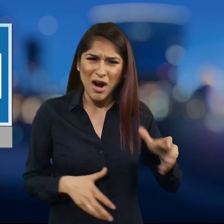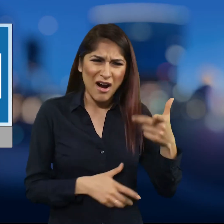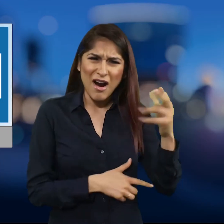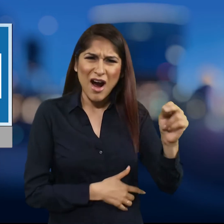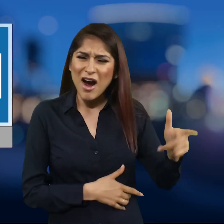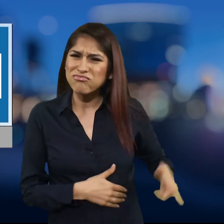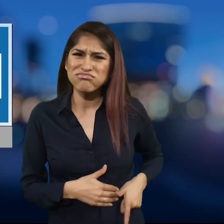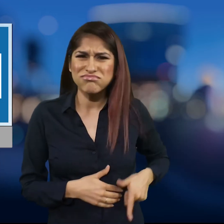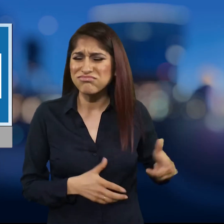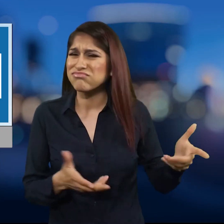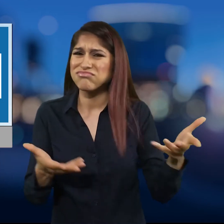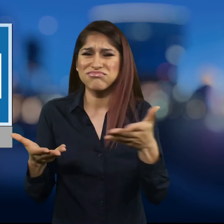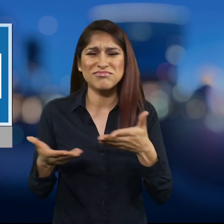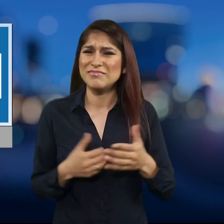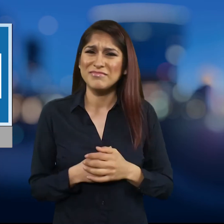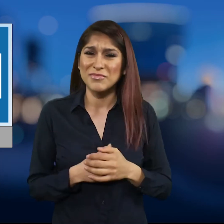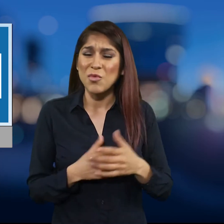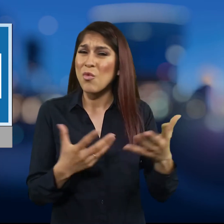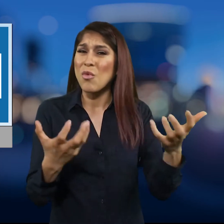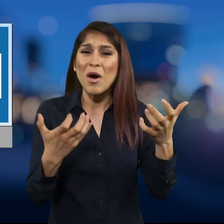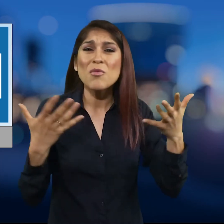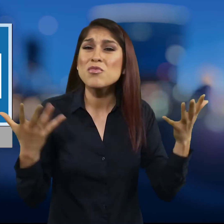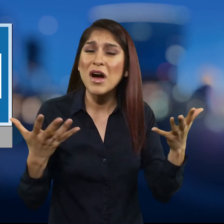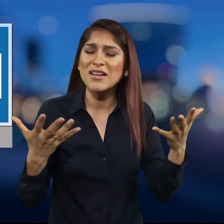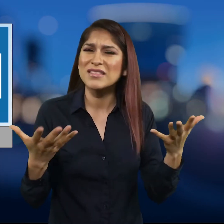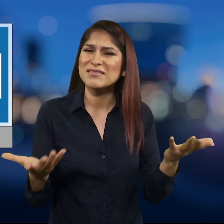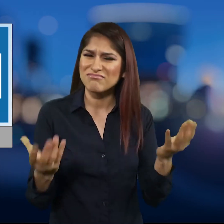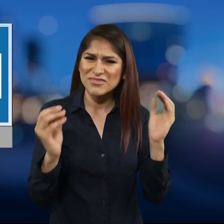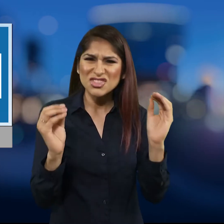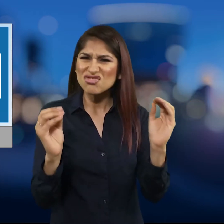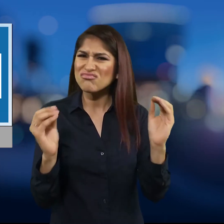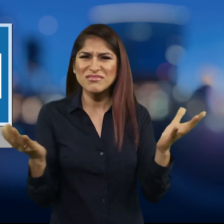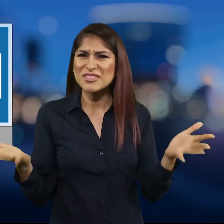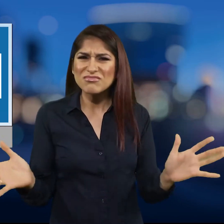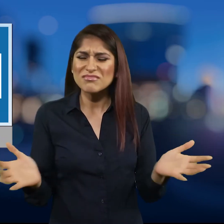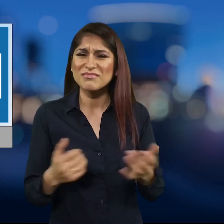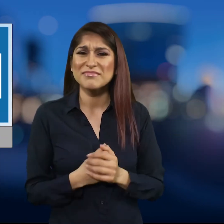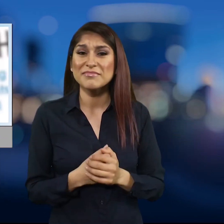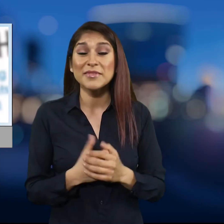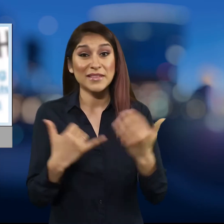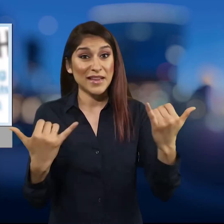want to be armed, we want to teach."